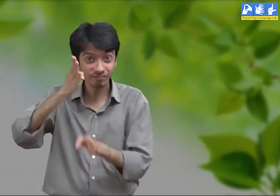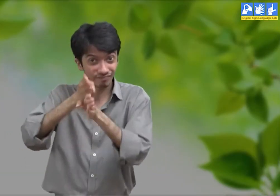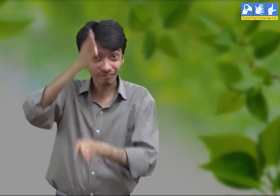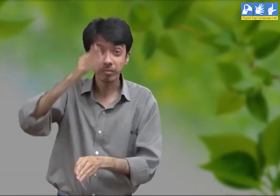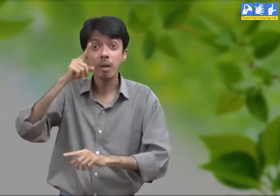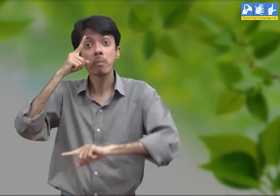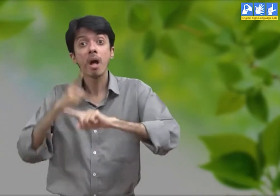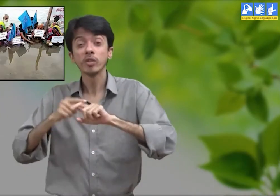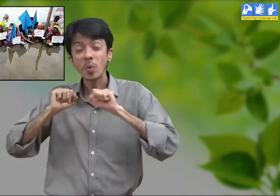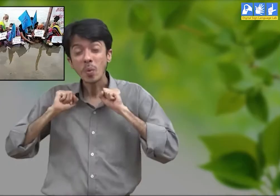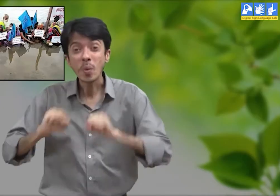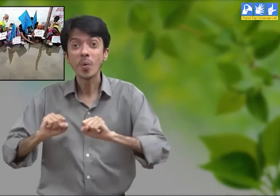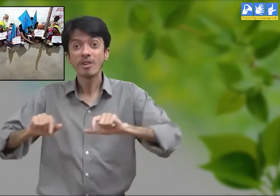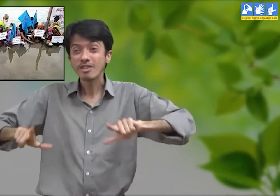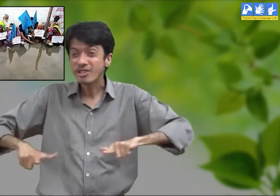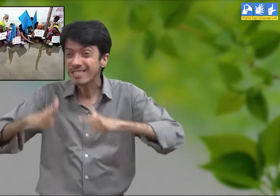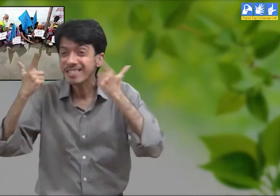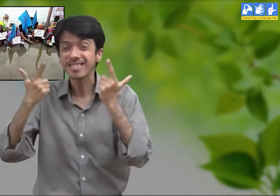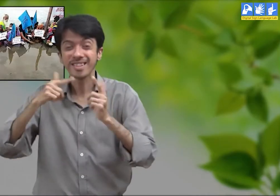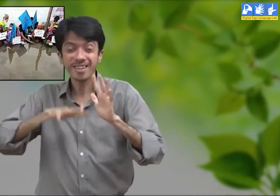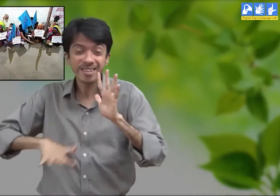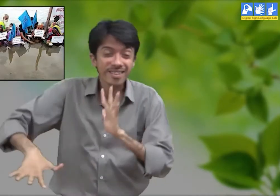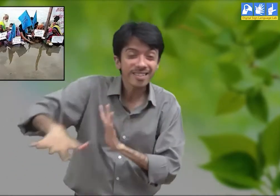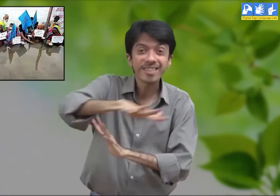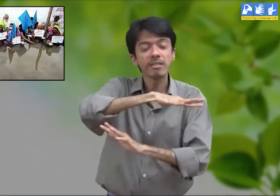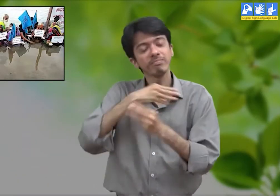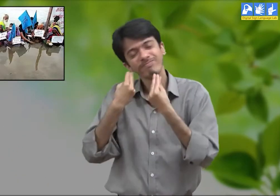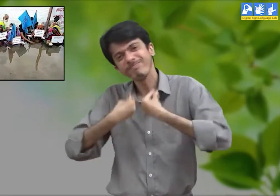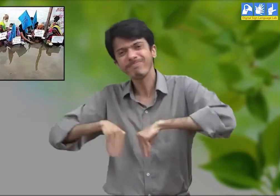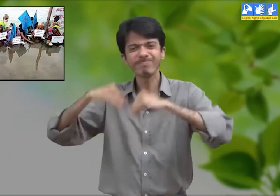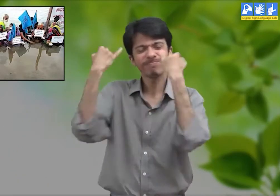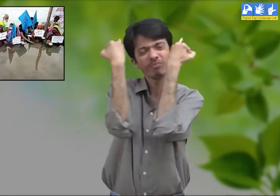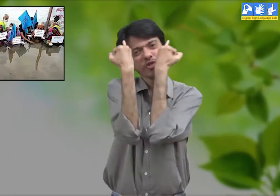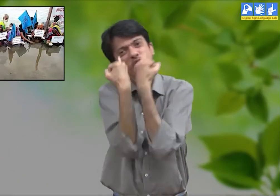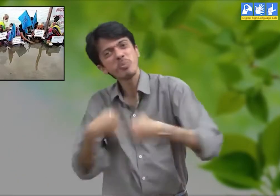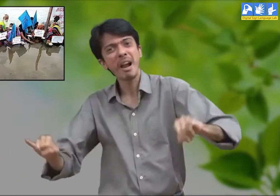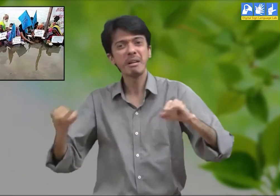and resettlement for the people who have been displaced by the construction of Sardar Sarovar Dam.